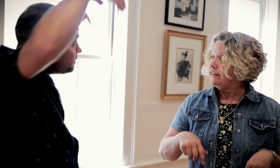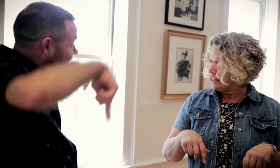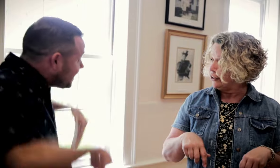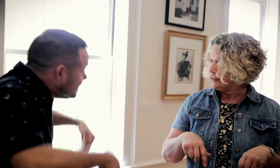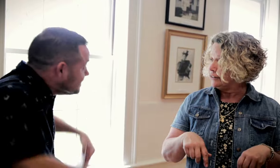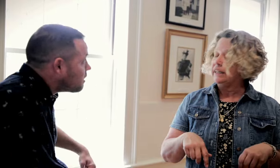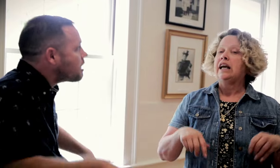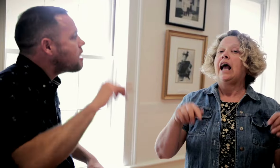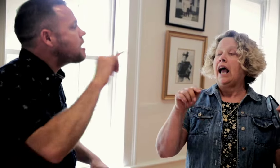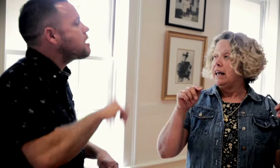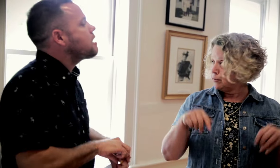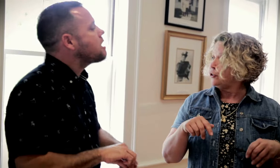Oh, this house?